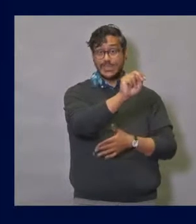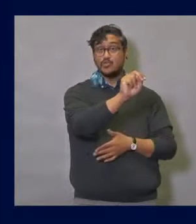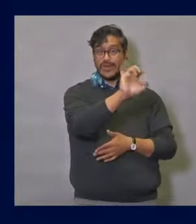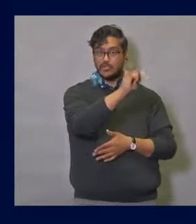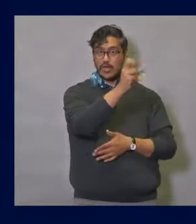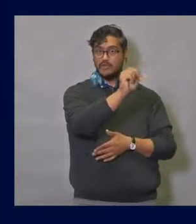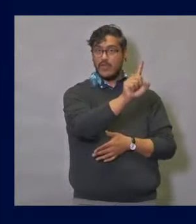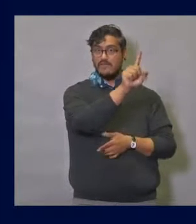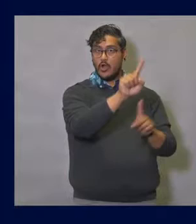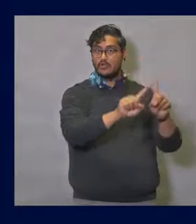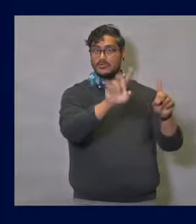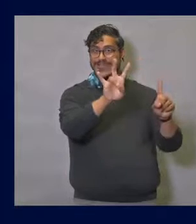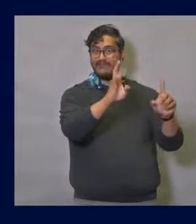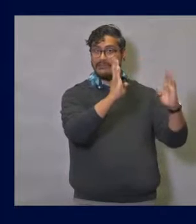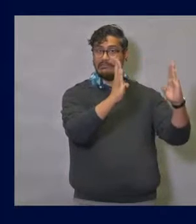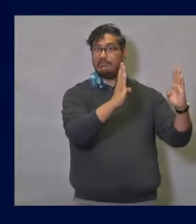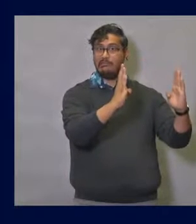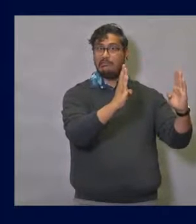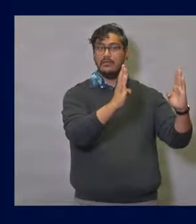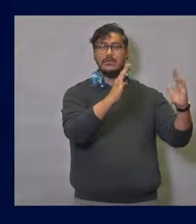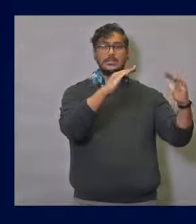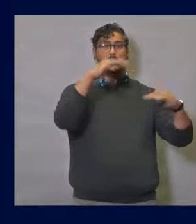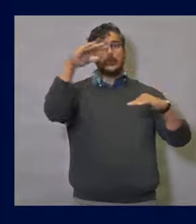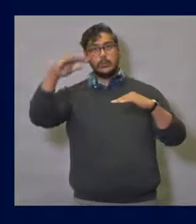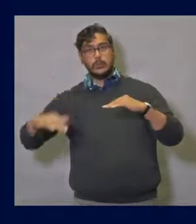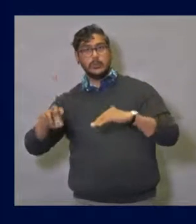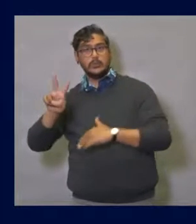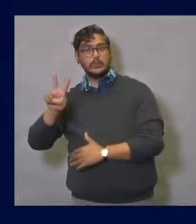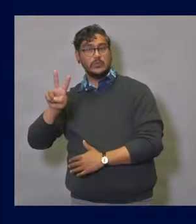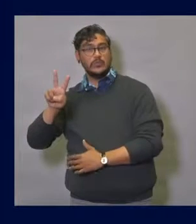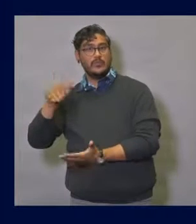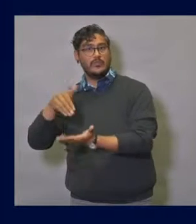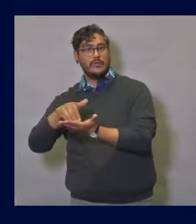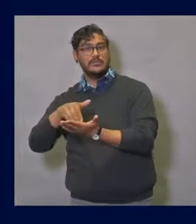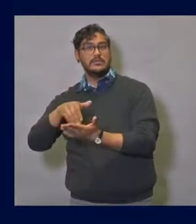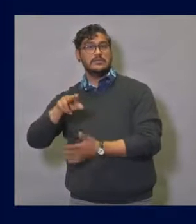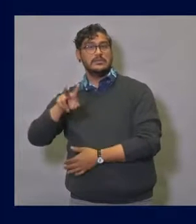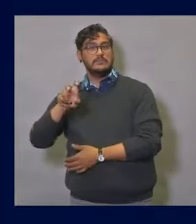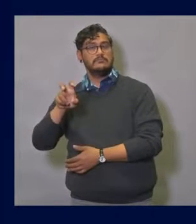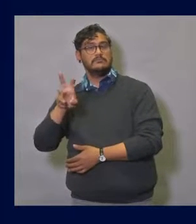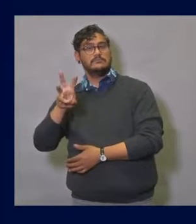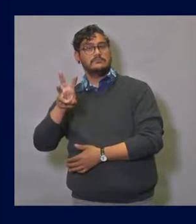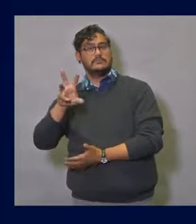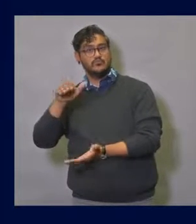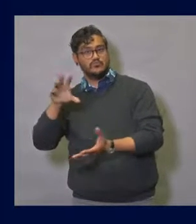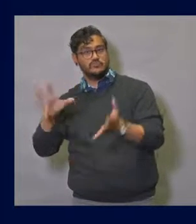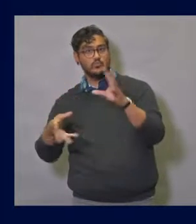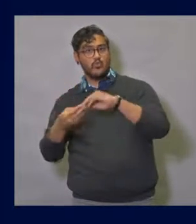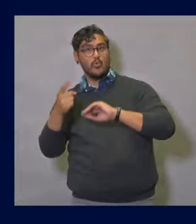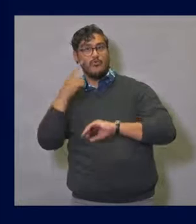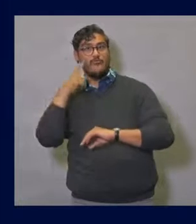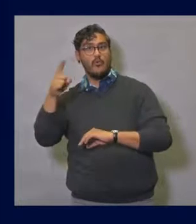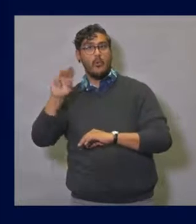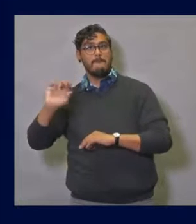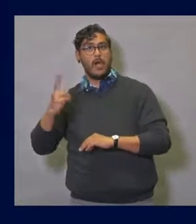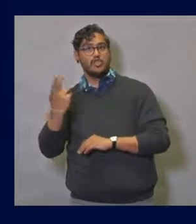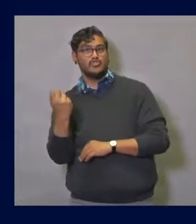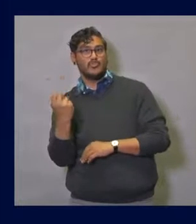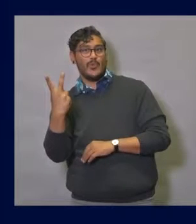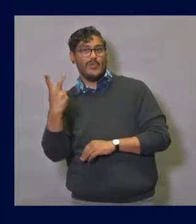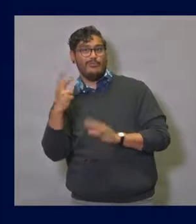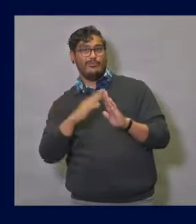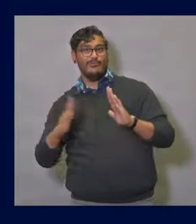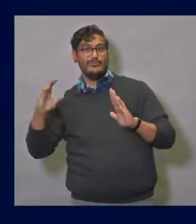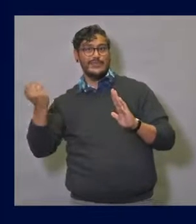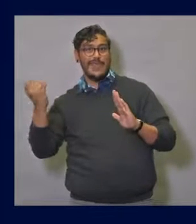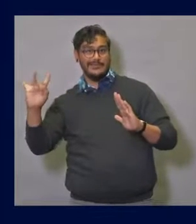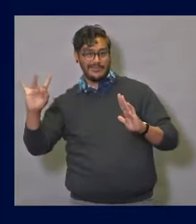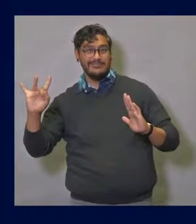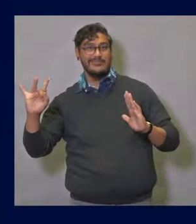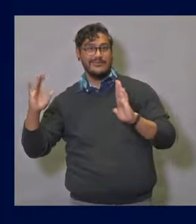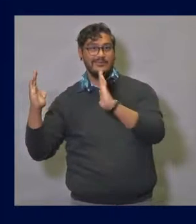NEW CASES FOR THE FIRST WEEK OF